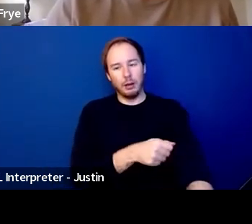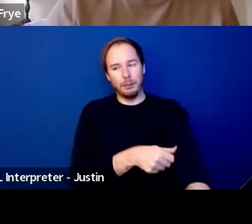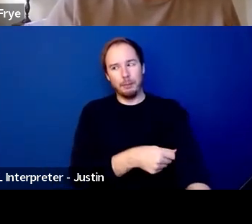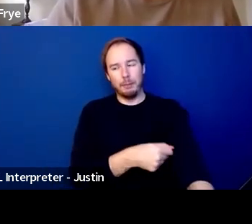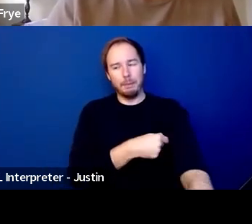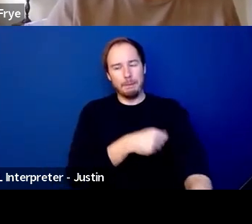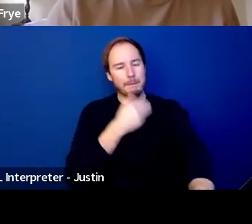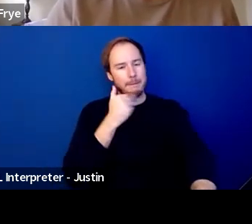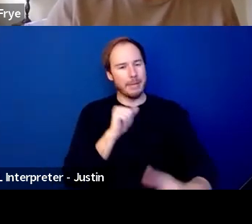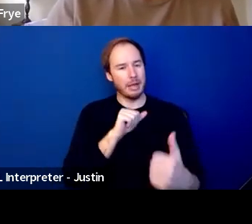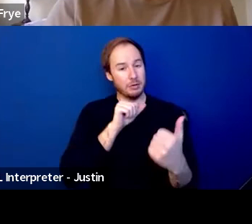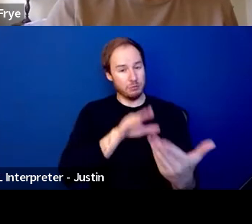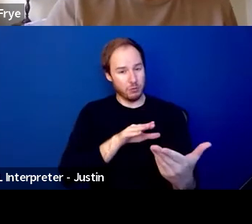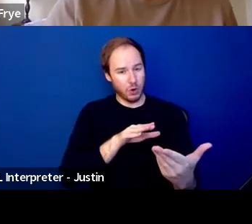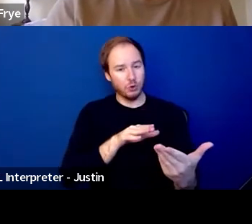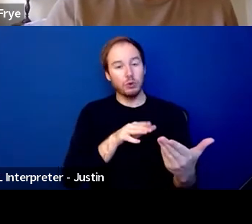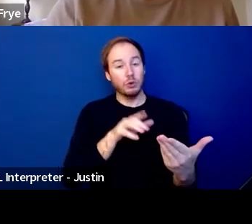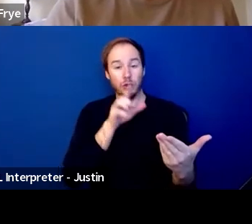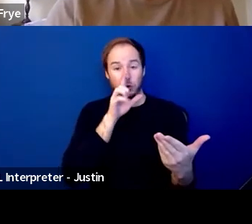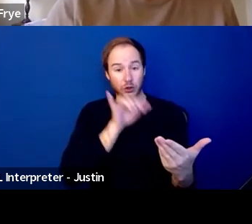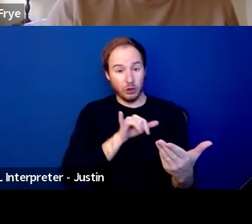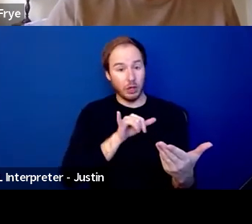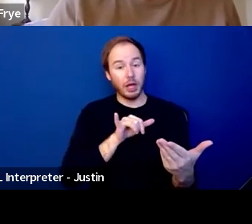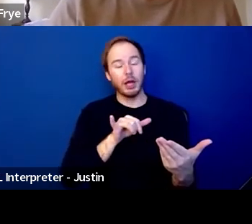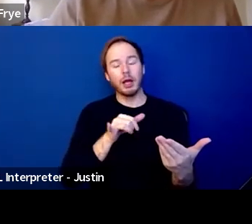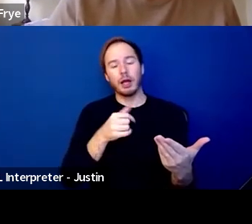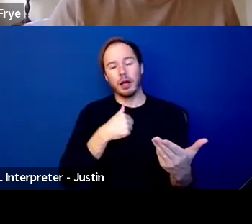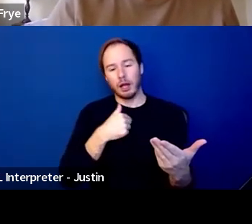what I've found is because there's this mismatch